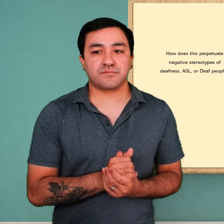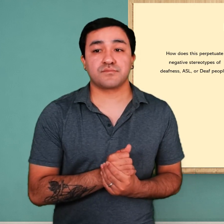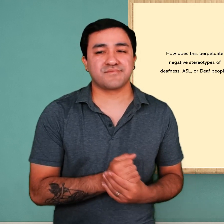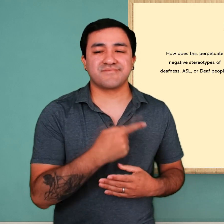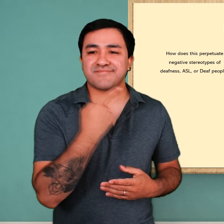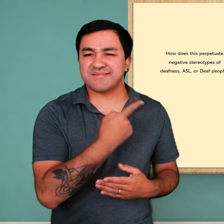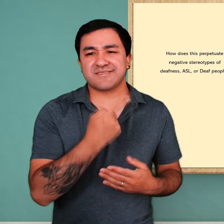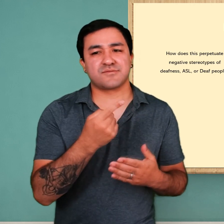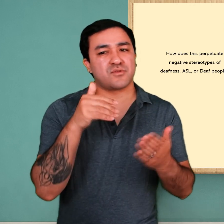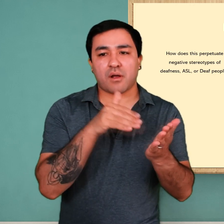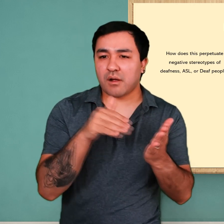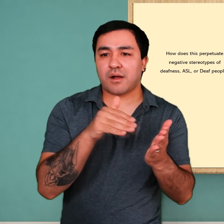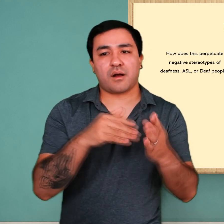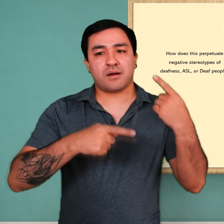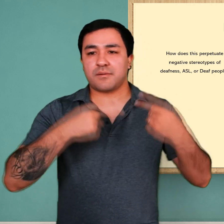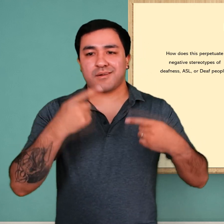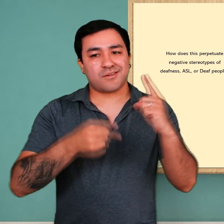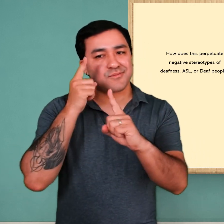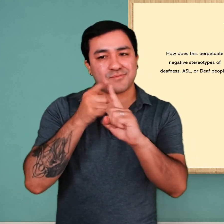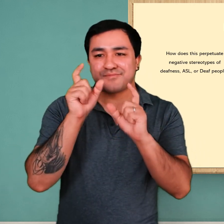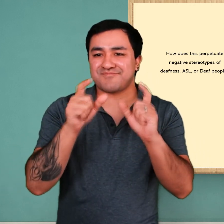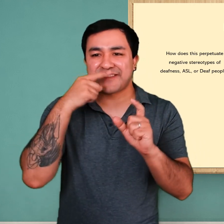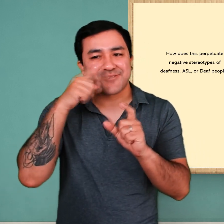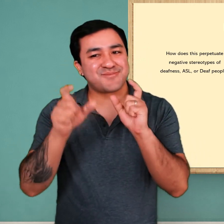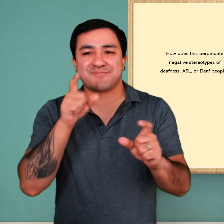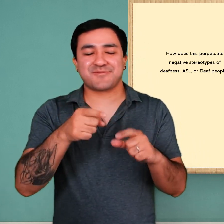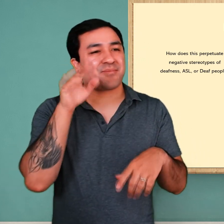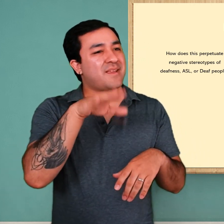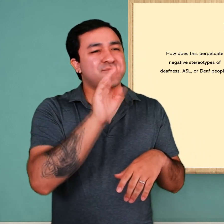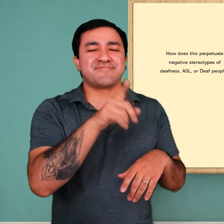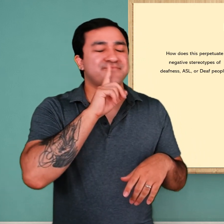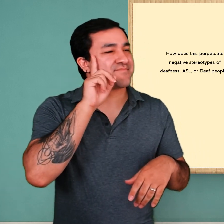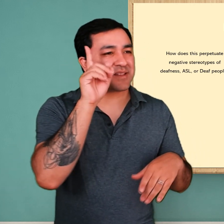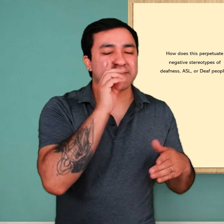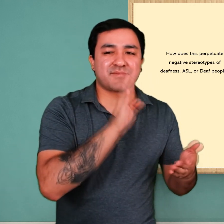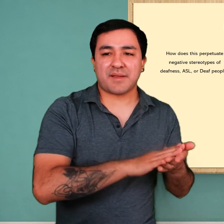This is a common arguing point hearing people will make to explain why deafness is bad.